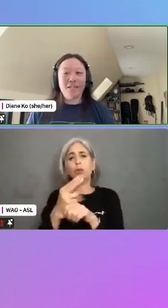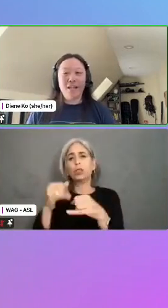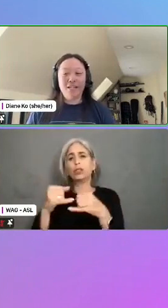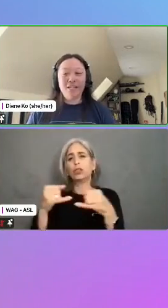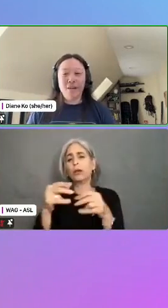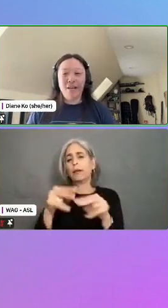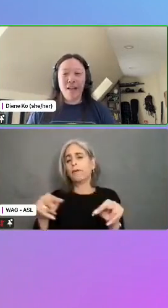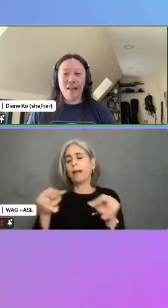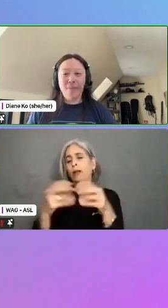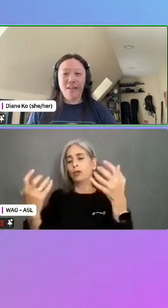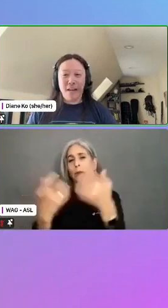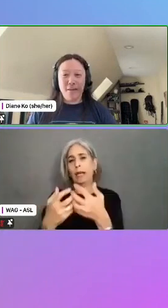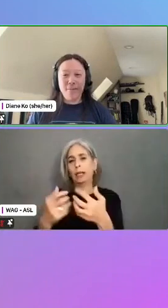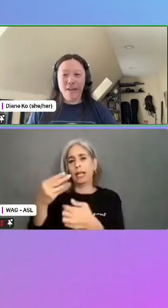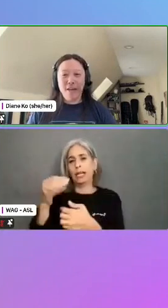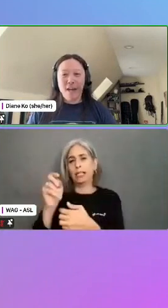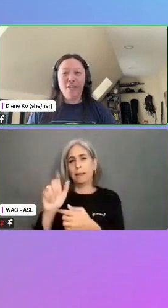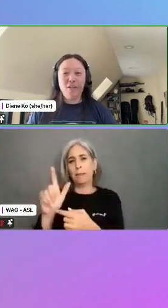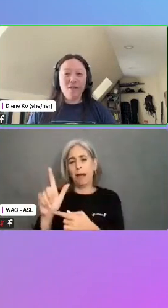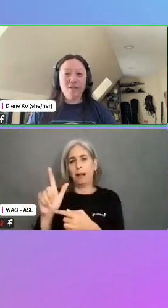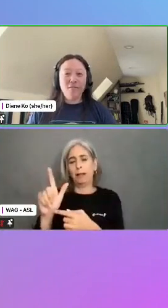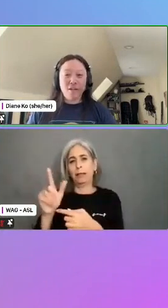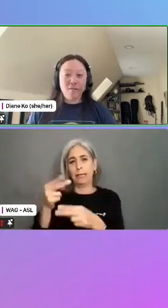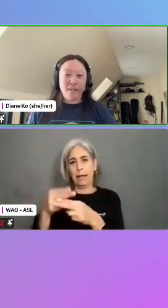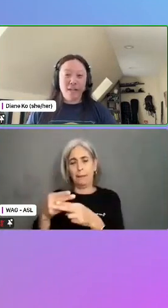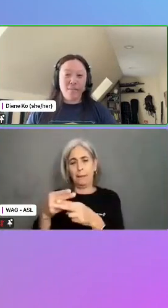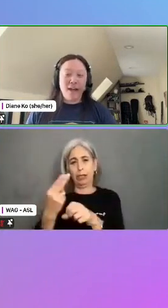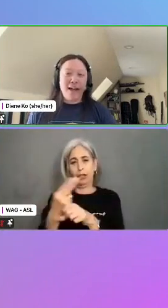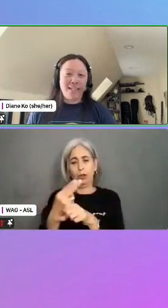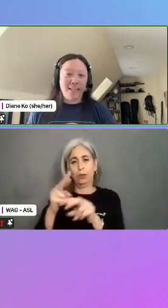value the views ID call needs to happen in its own line because it's React hook. And